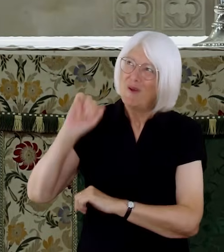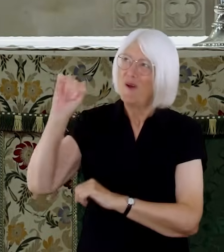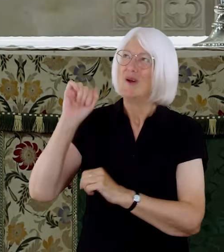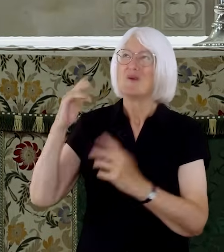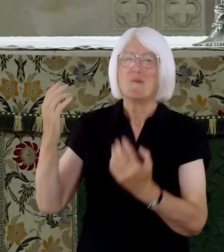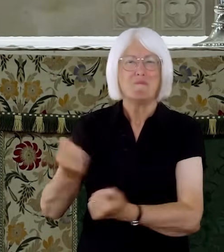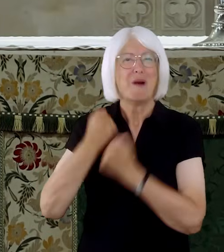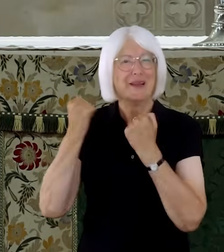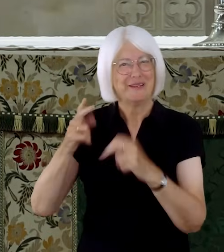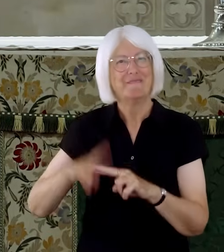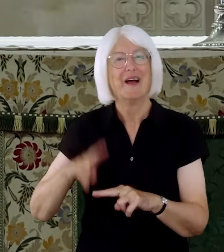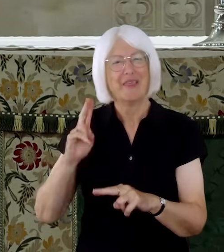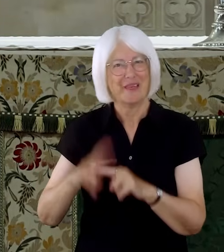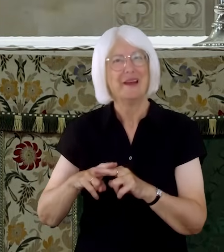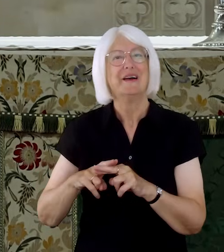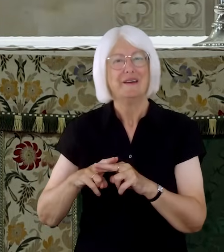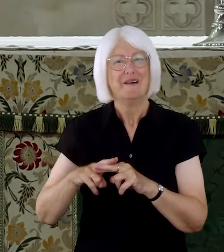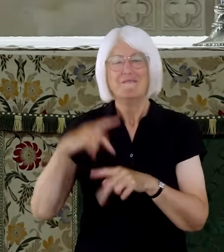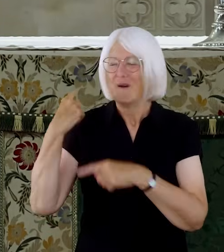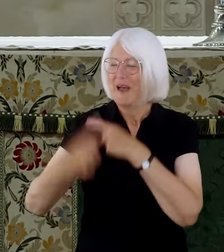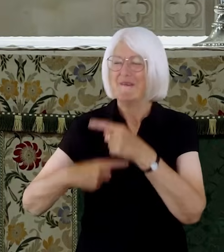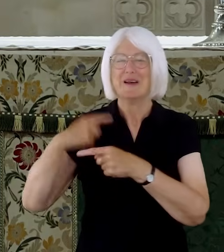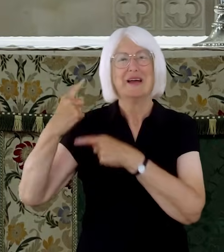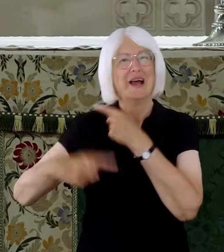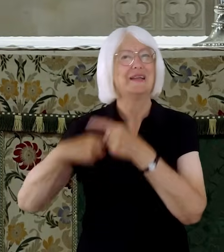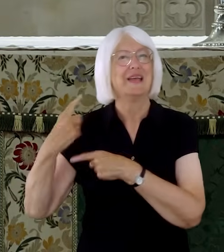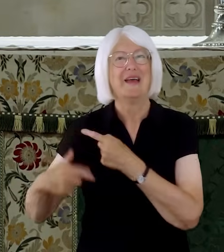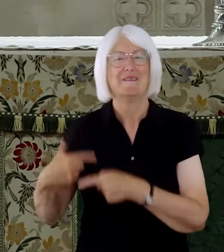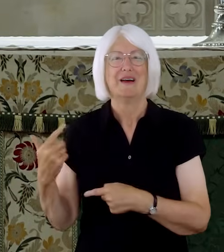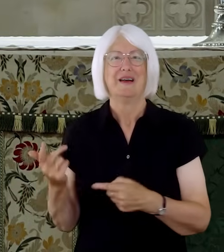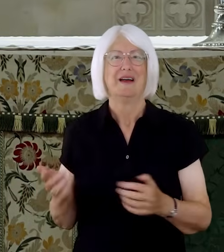and glory be yours almighty Father, for ever and ever.